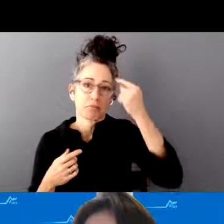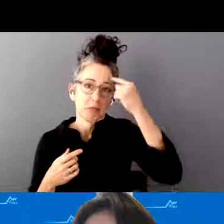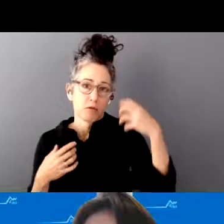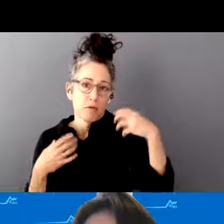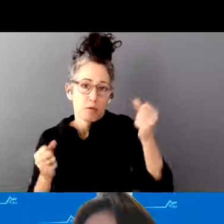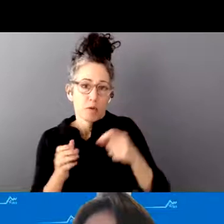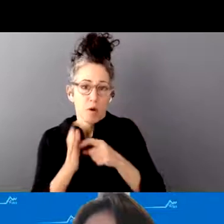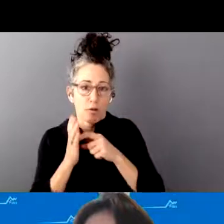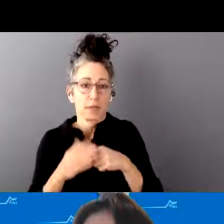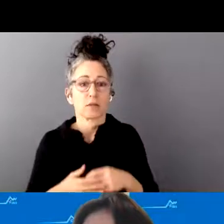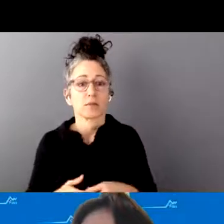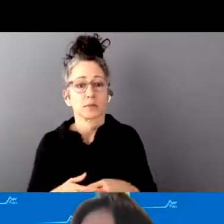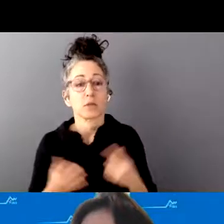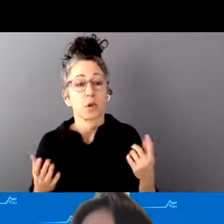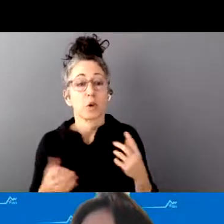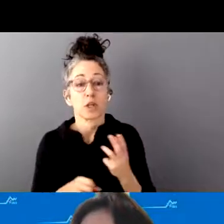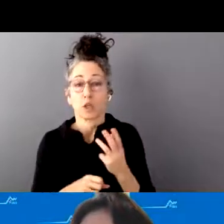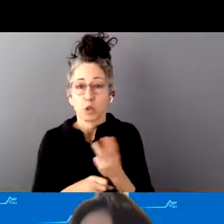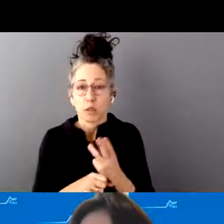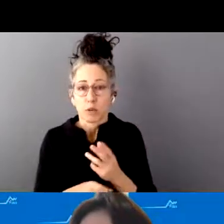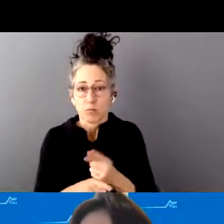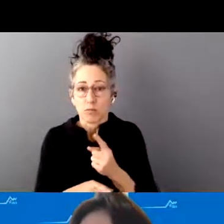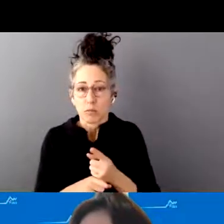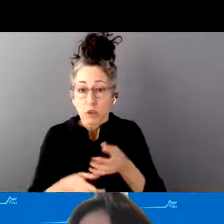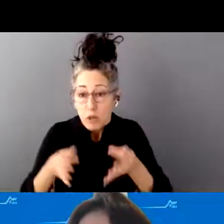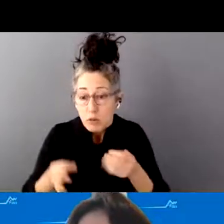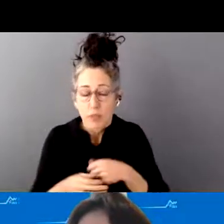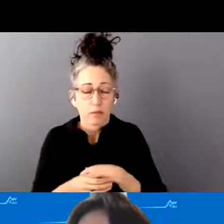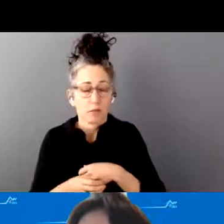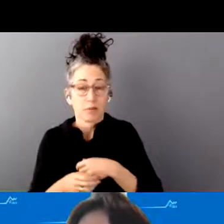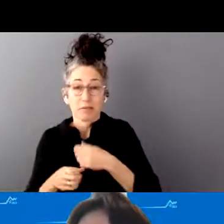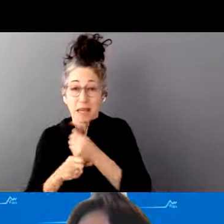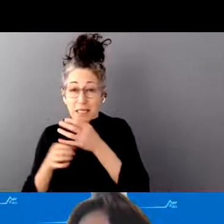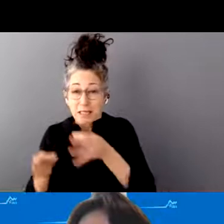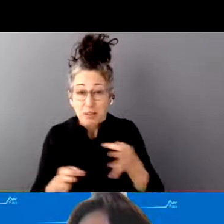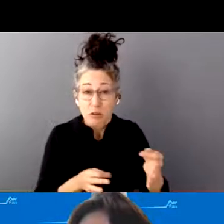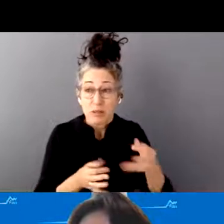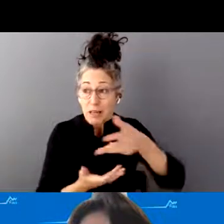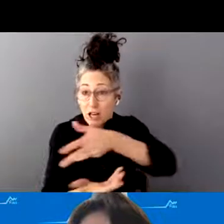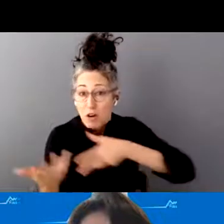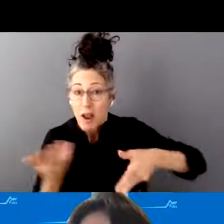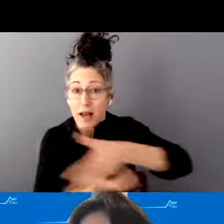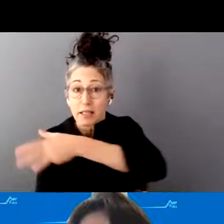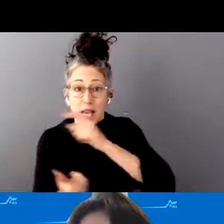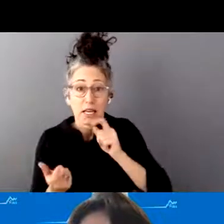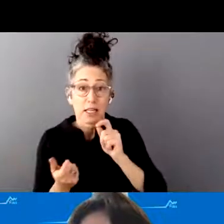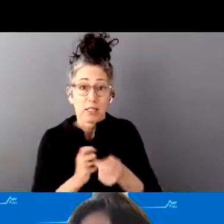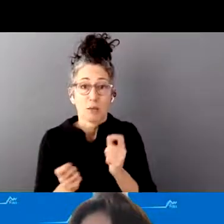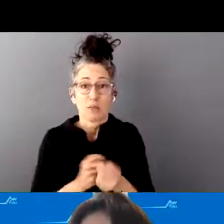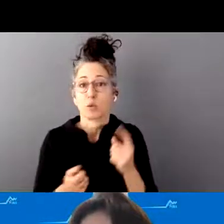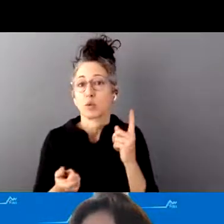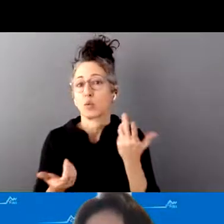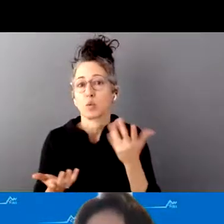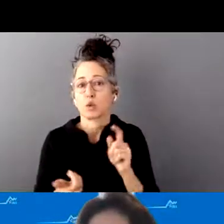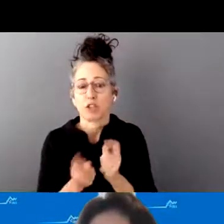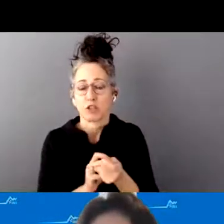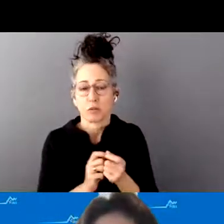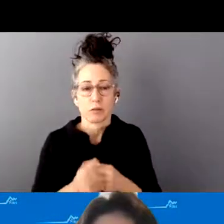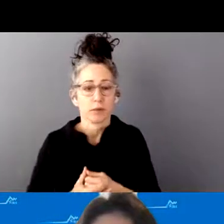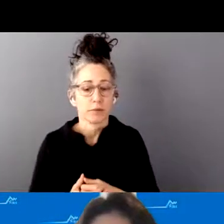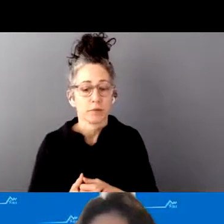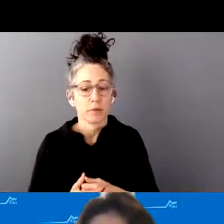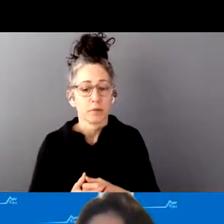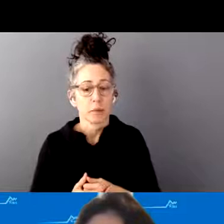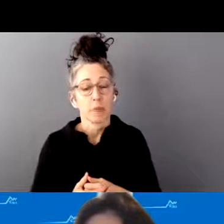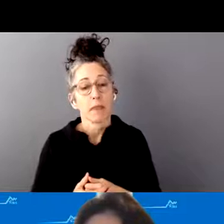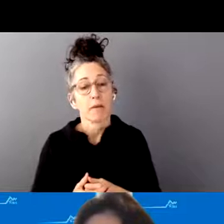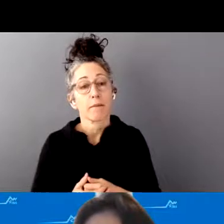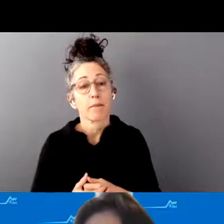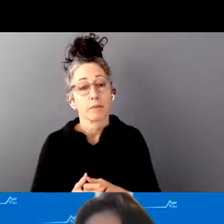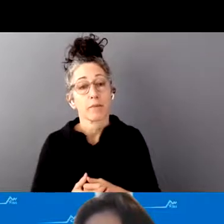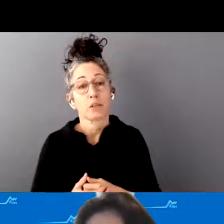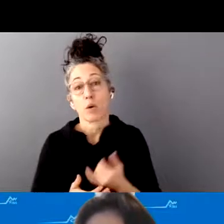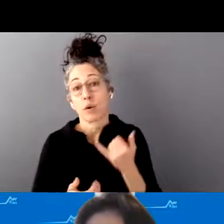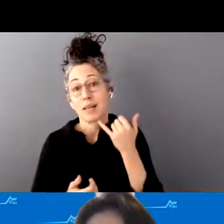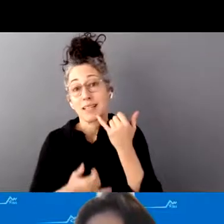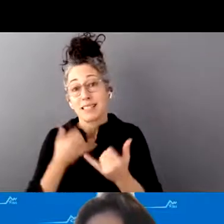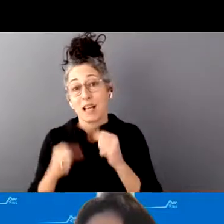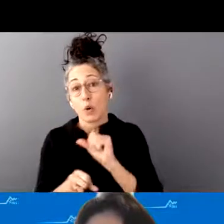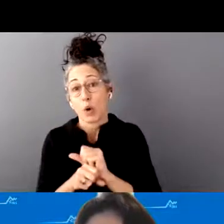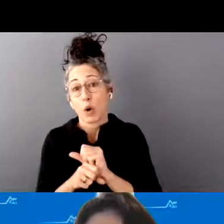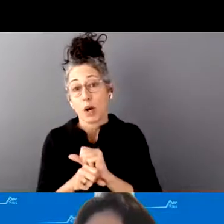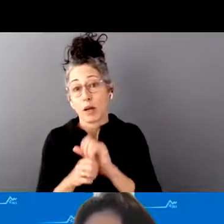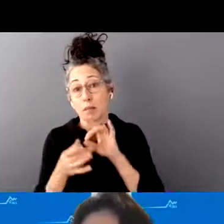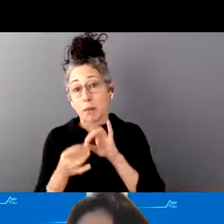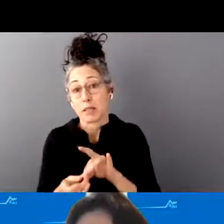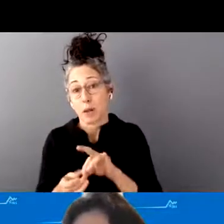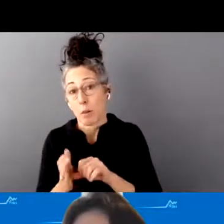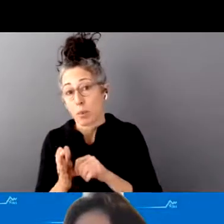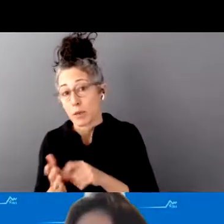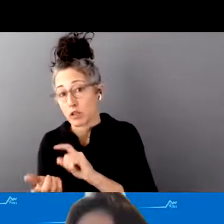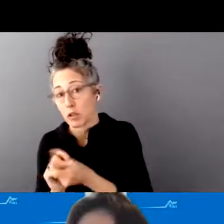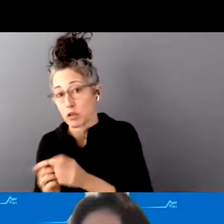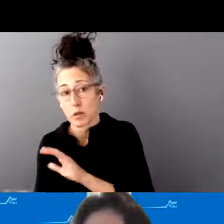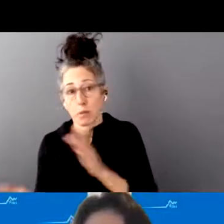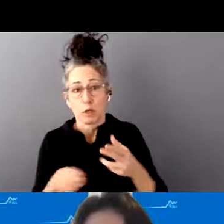temporary a arrangements such as in response to COVID-19.